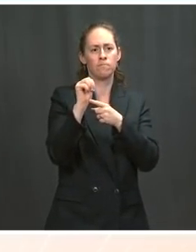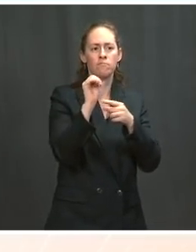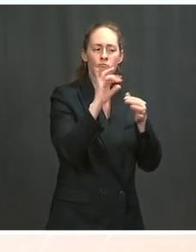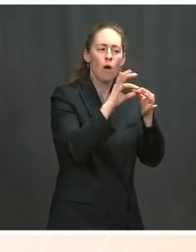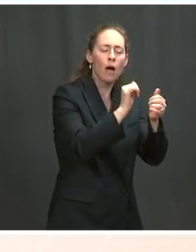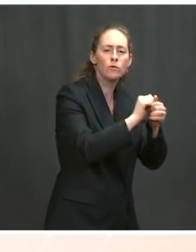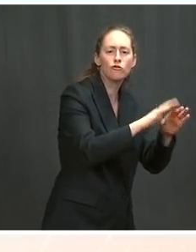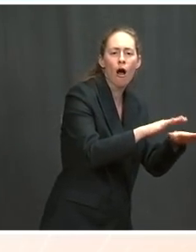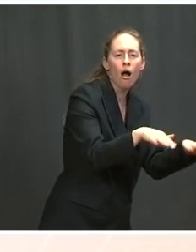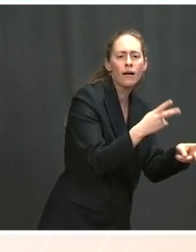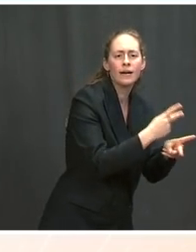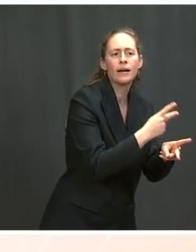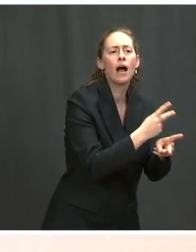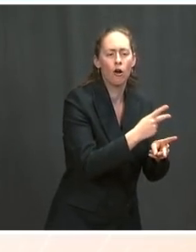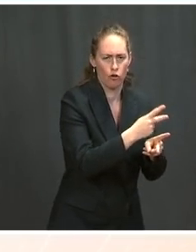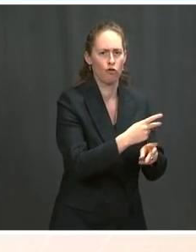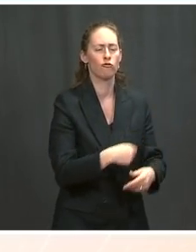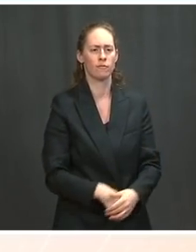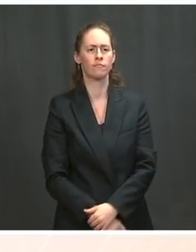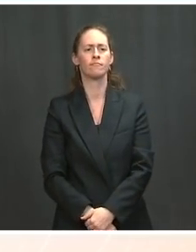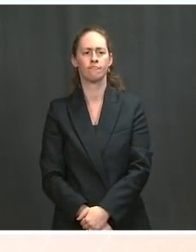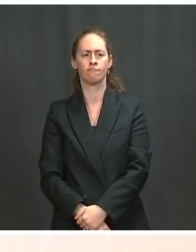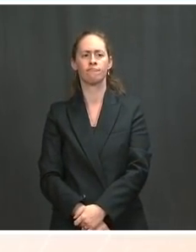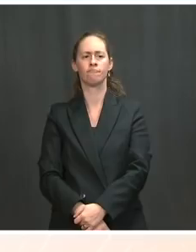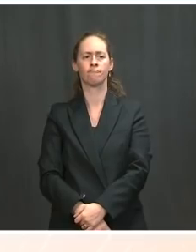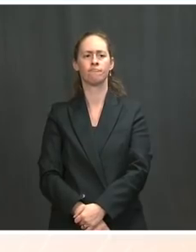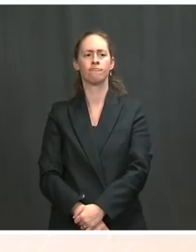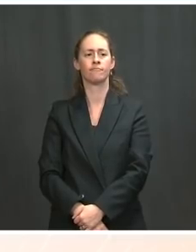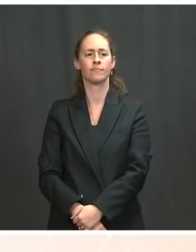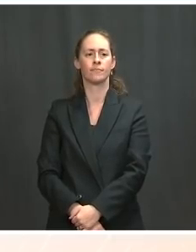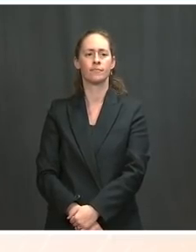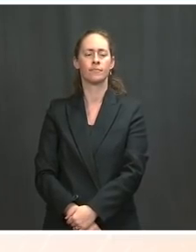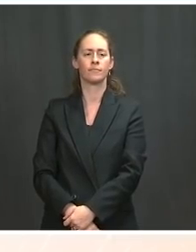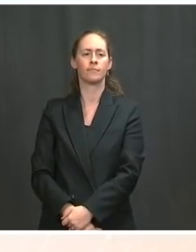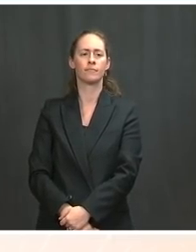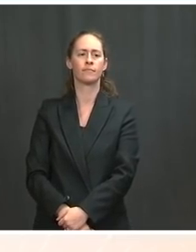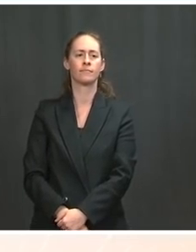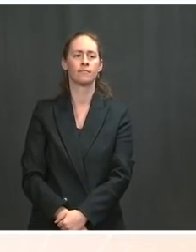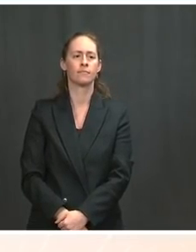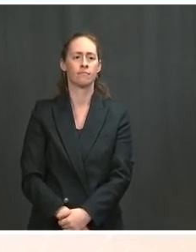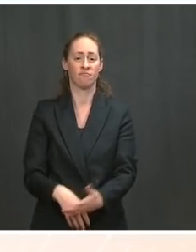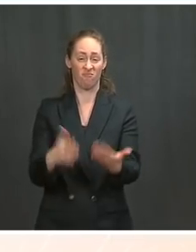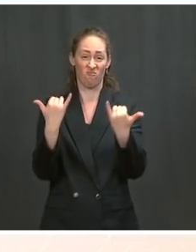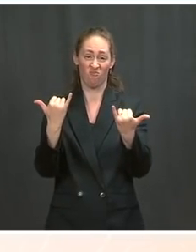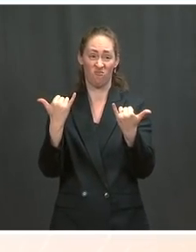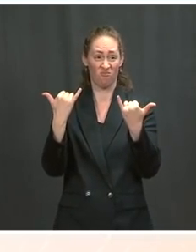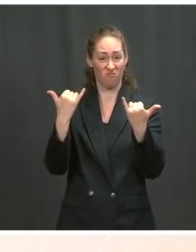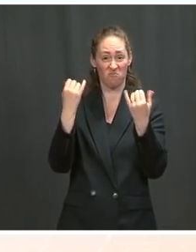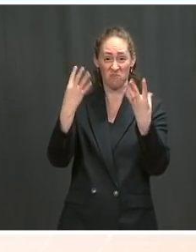We know there's more we need to do. More than 8 million people are still out of work. But this is all -- these are also proposals and ideas